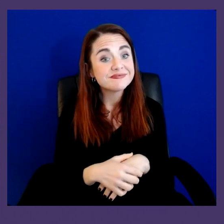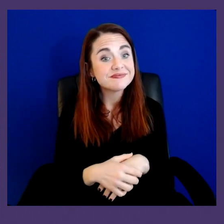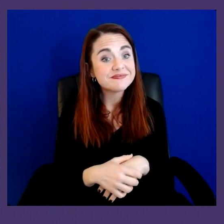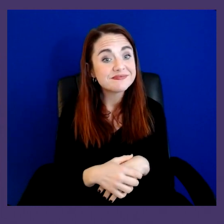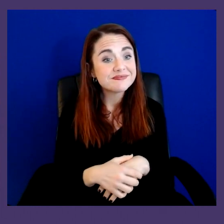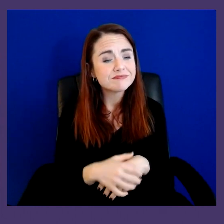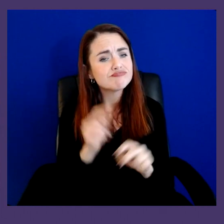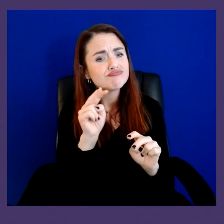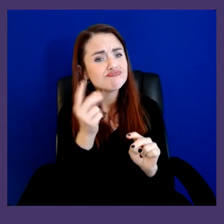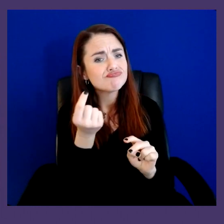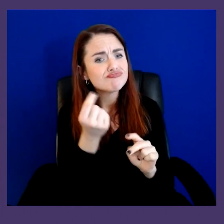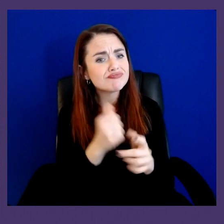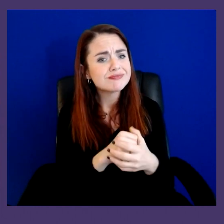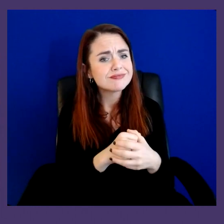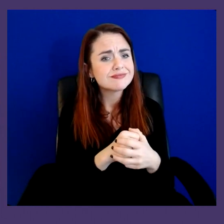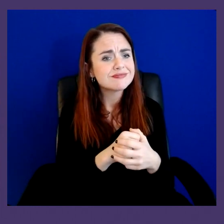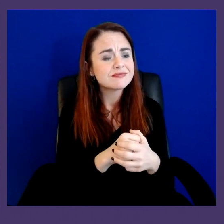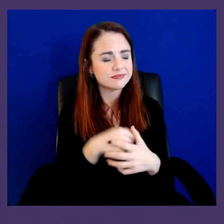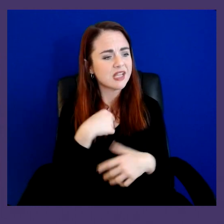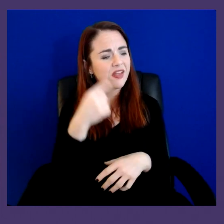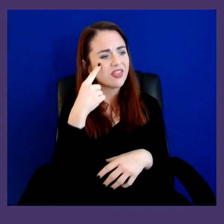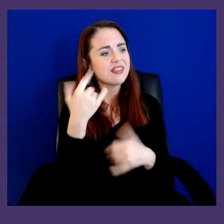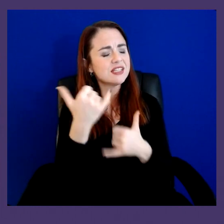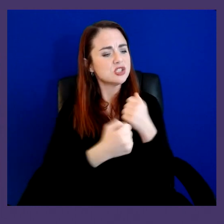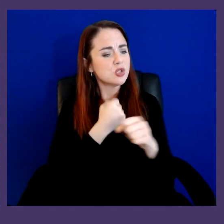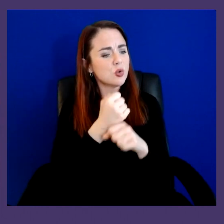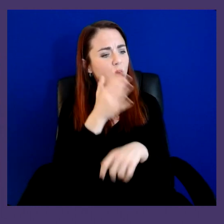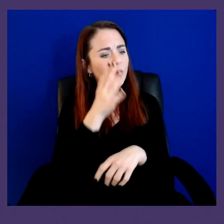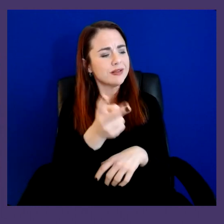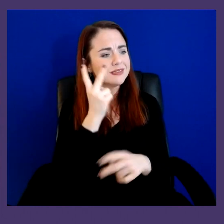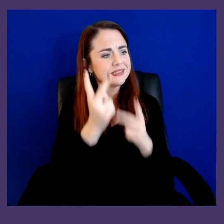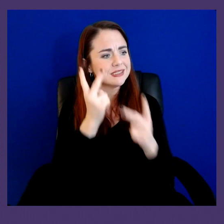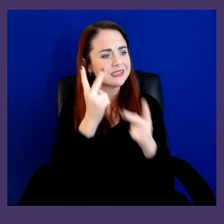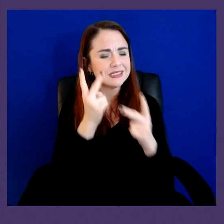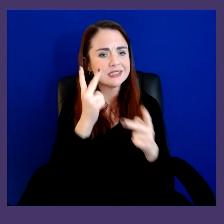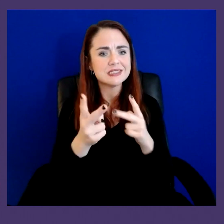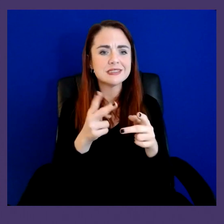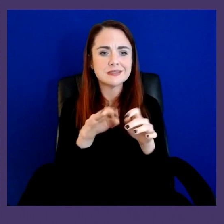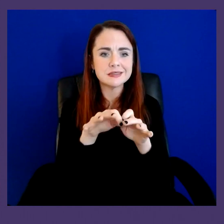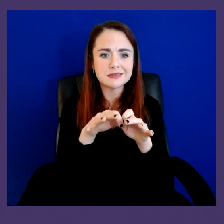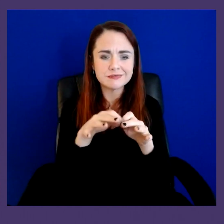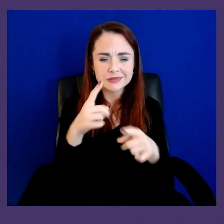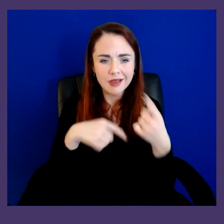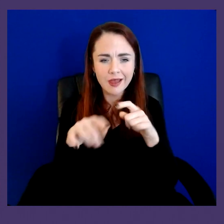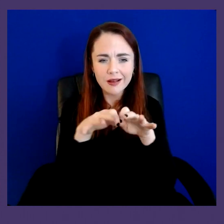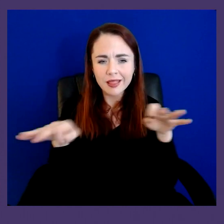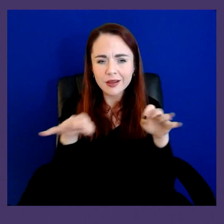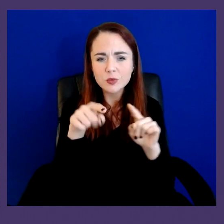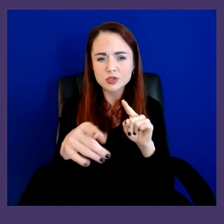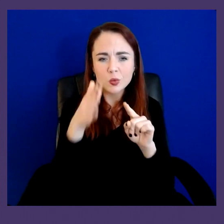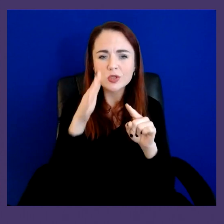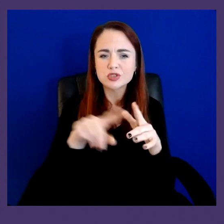I think we will see this year the beginnings of sign language at scale, and it seems to me to be long-overdue.